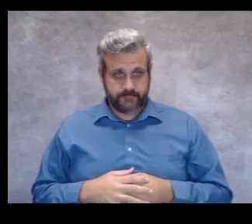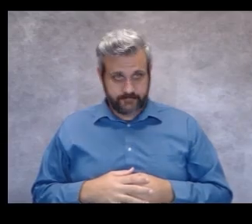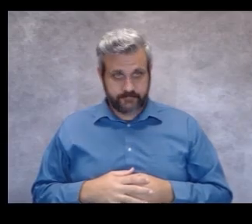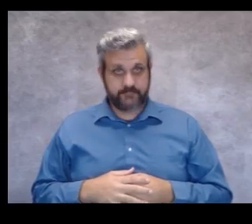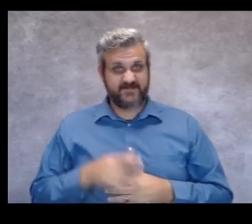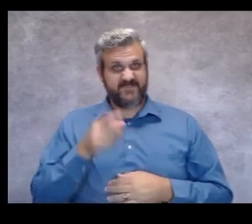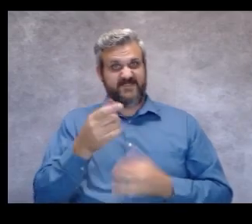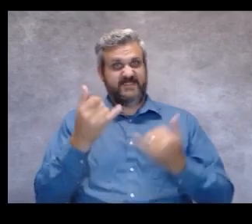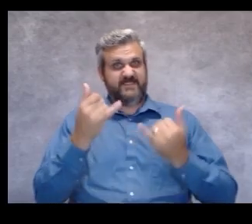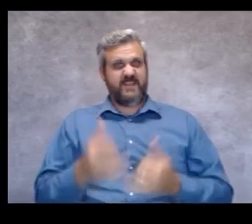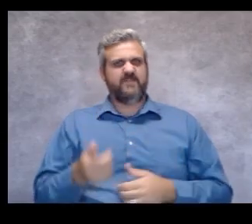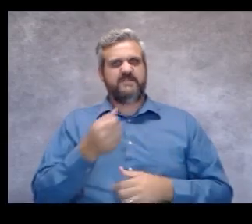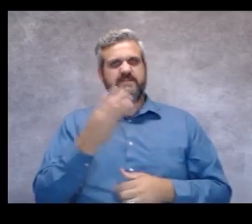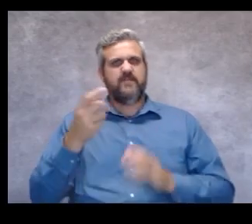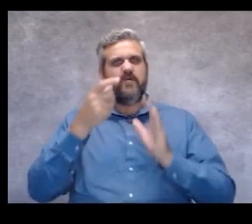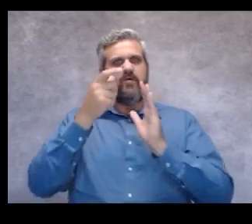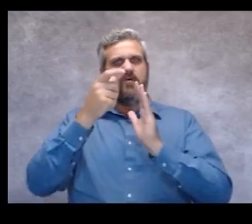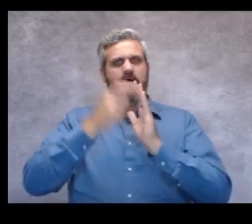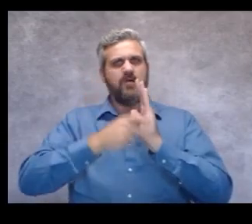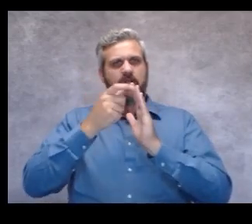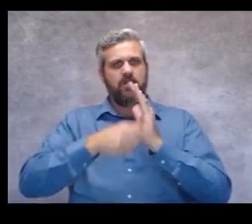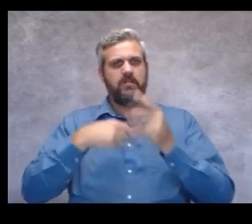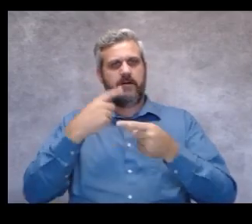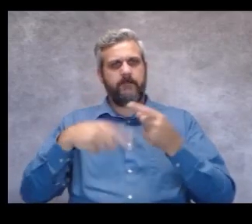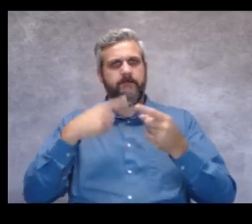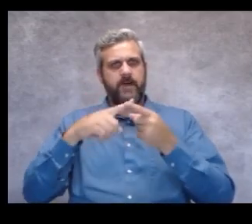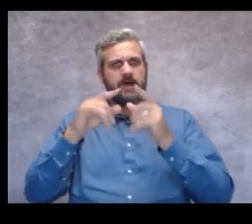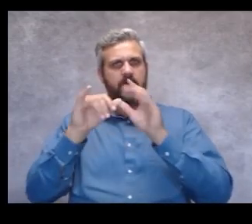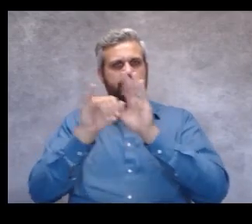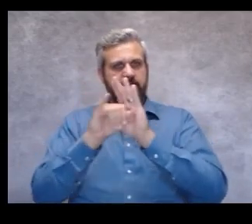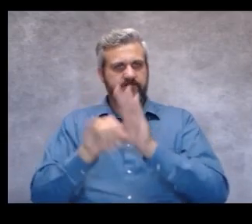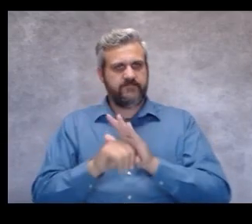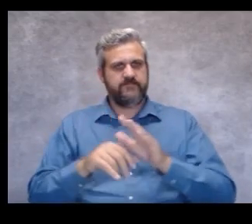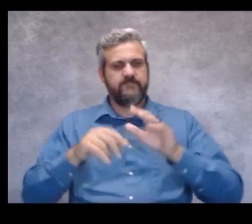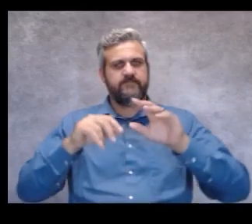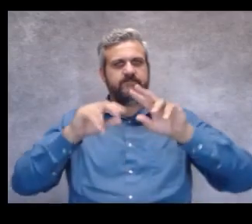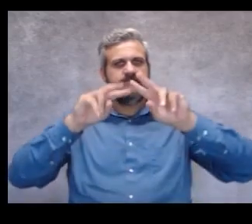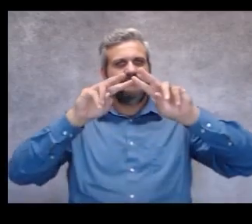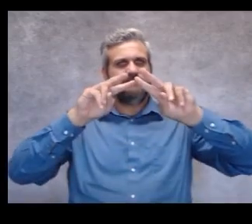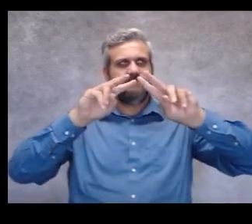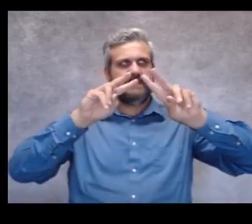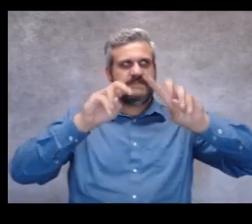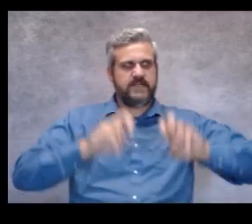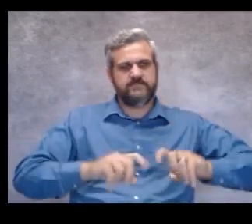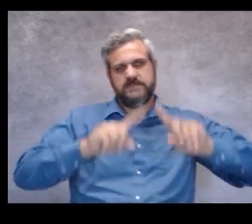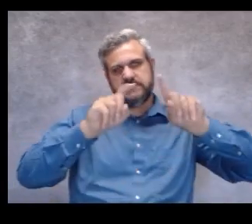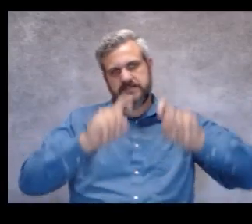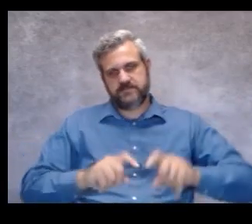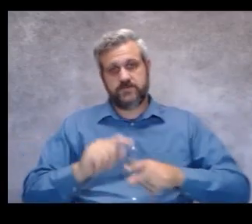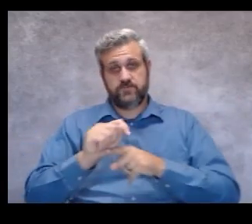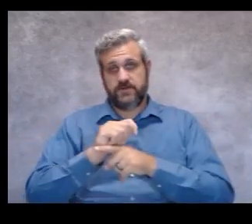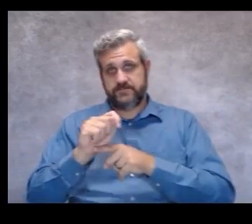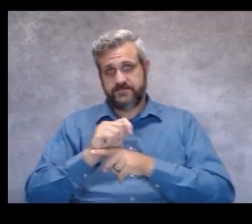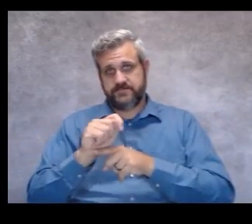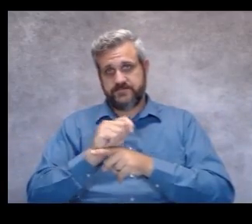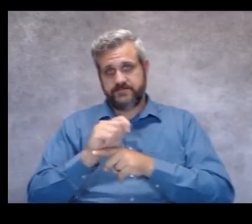Linked on this slide are several articles about identification, assessment, and training.